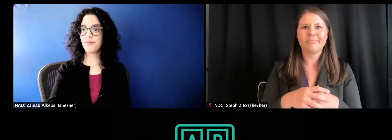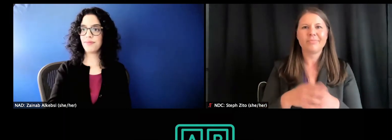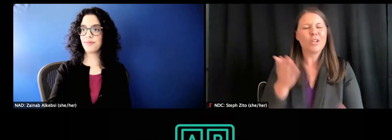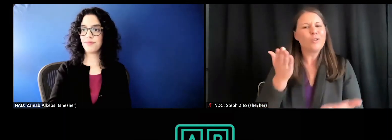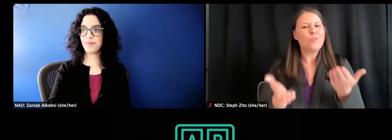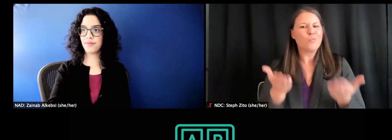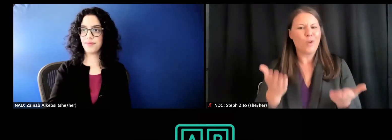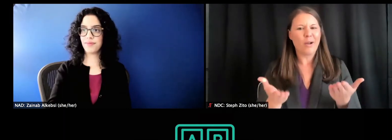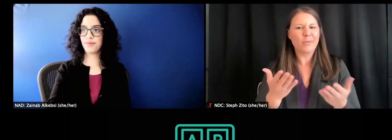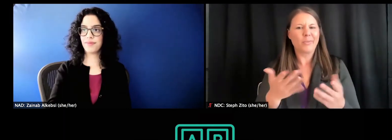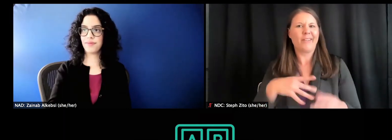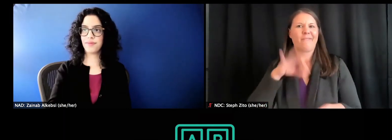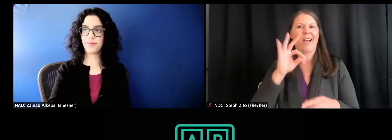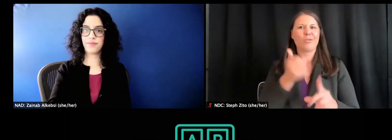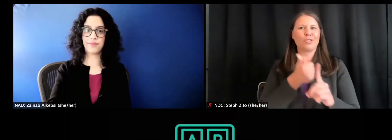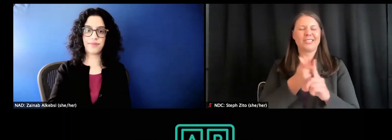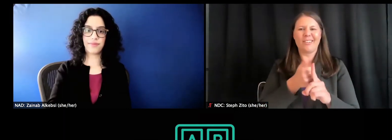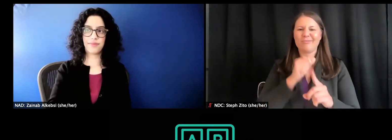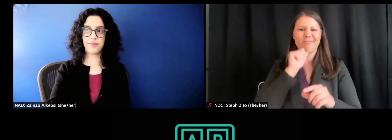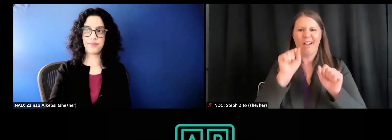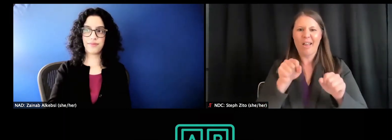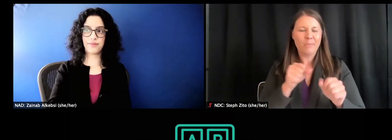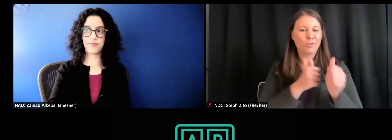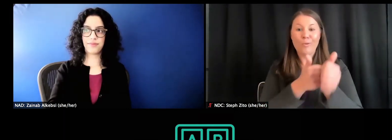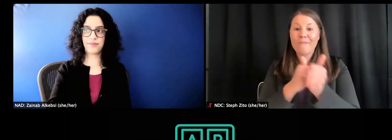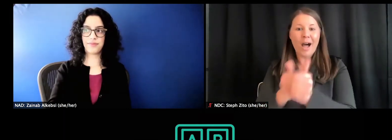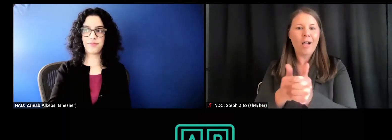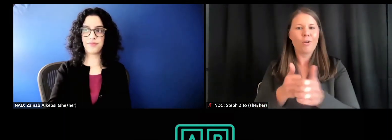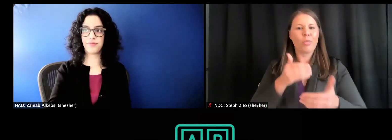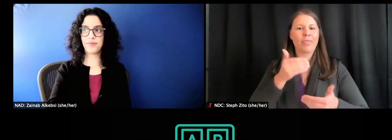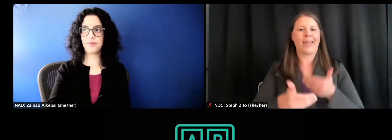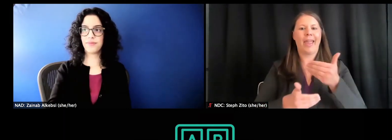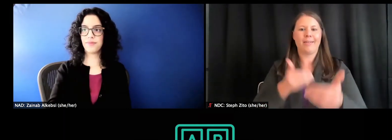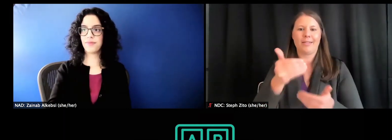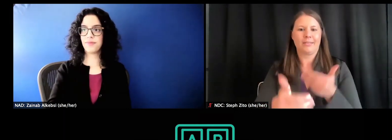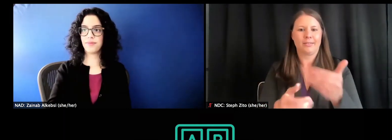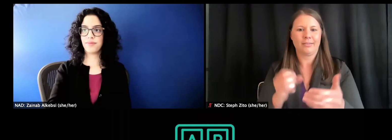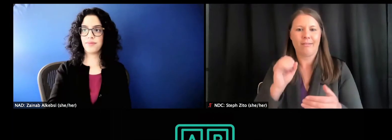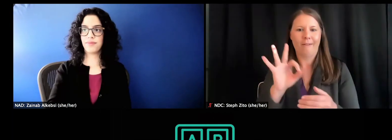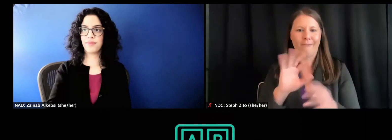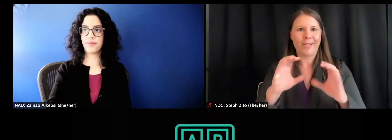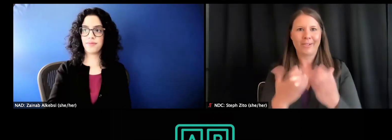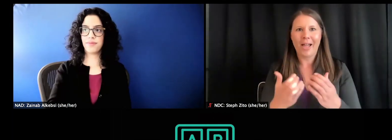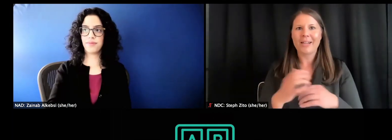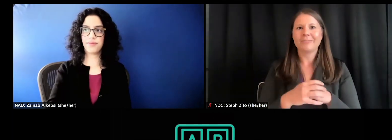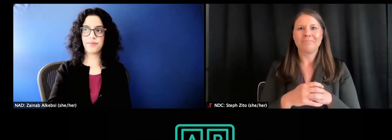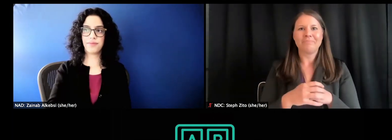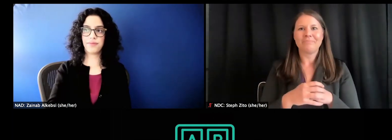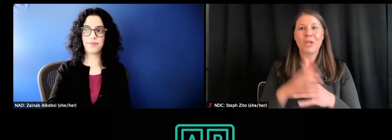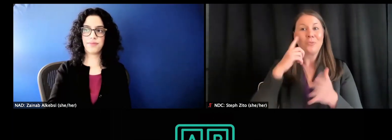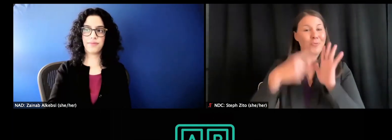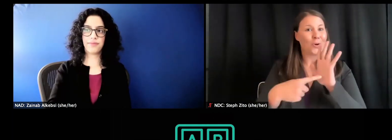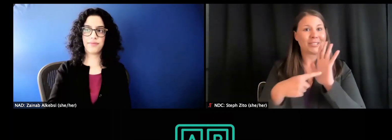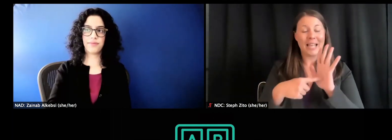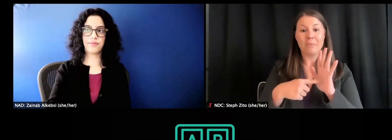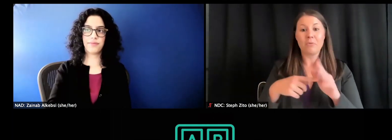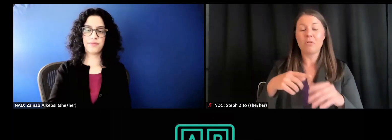access to the original message and you probably also found yourself unable to follow the cadence of the class